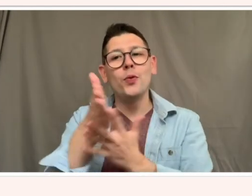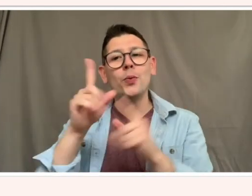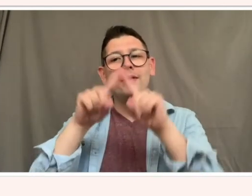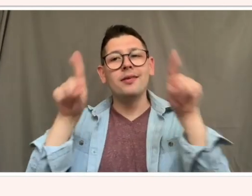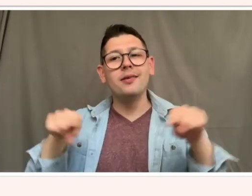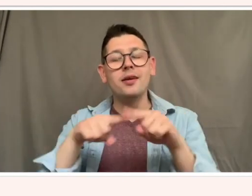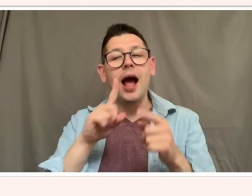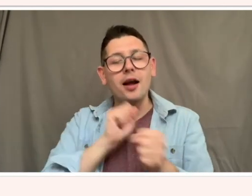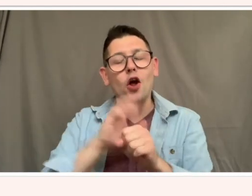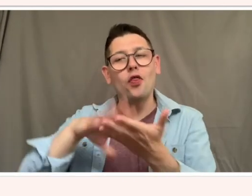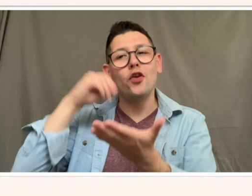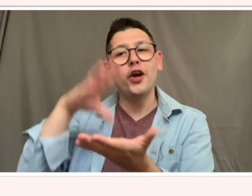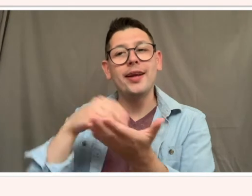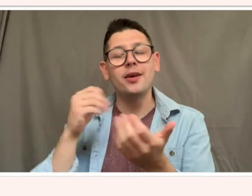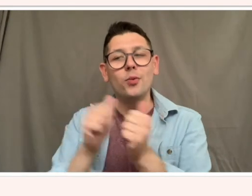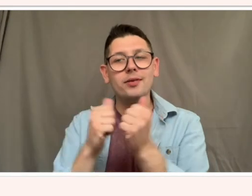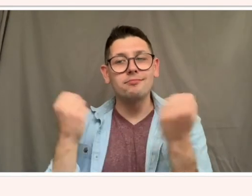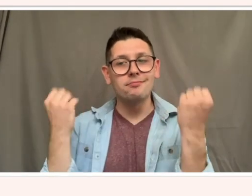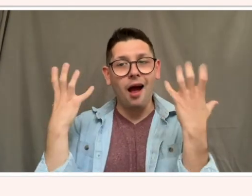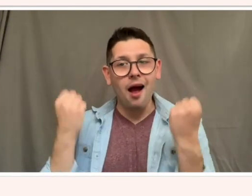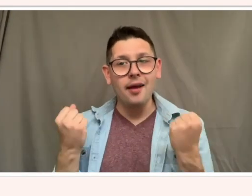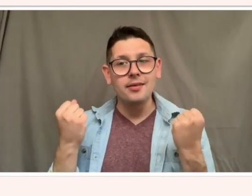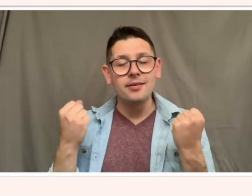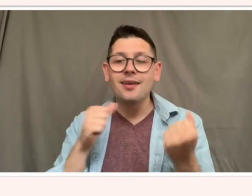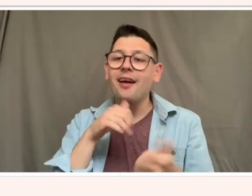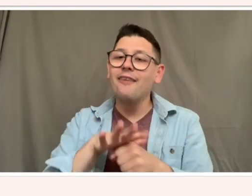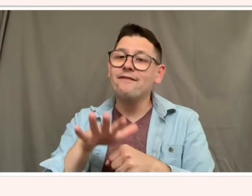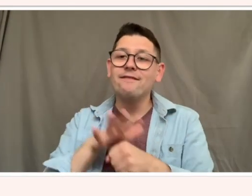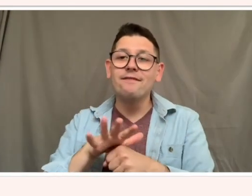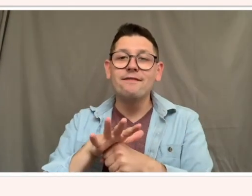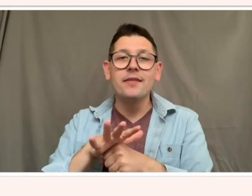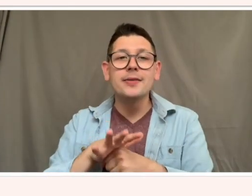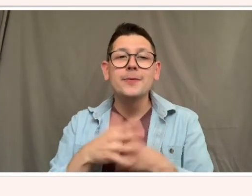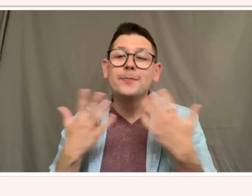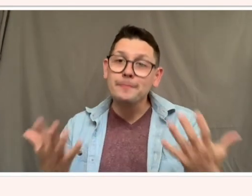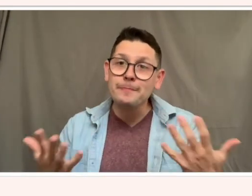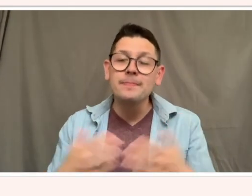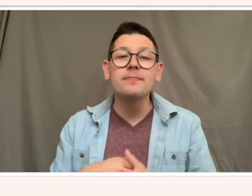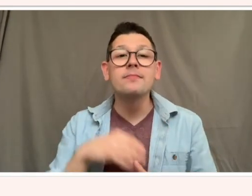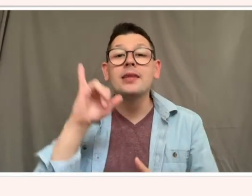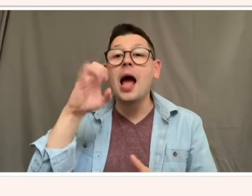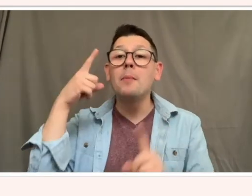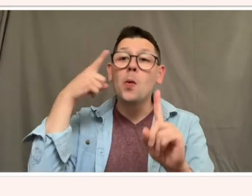are enough resources for young students, in particular, to learn through ASL.